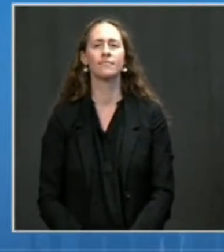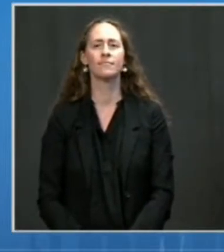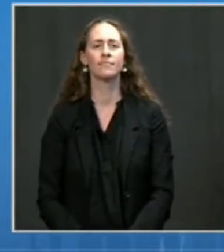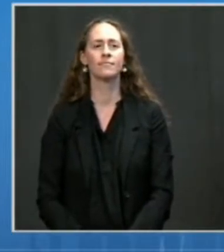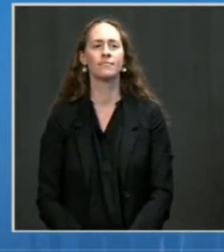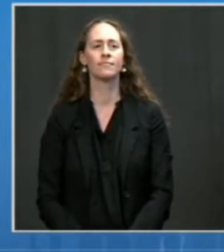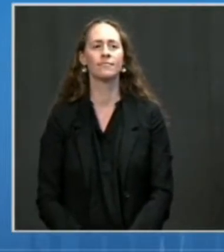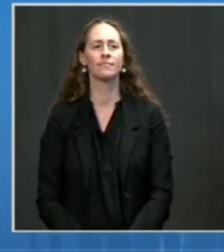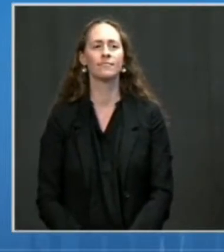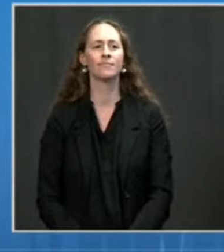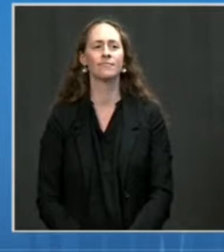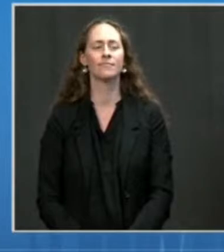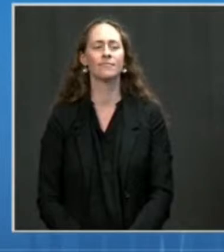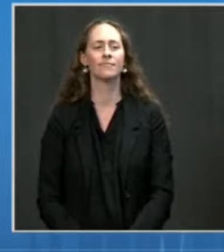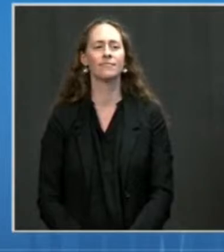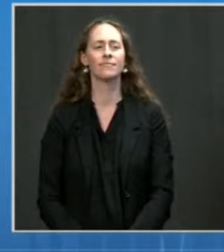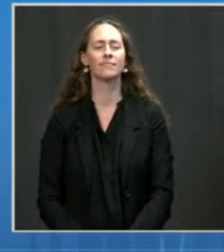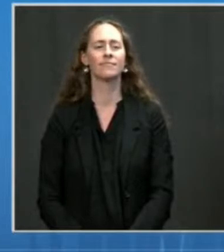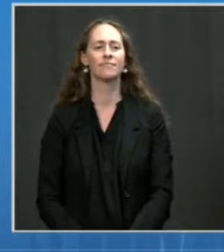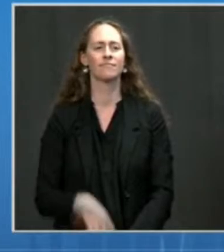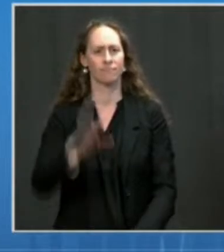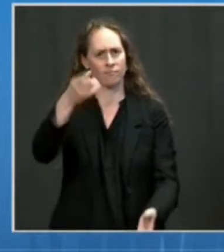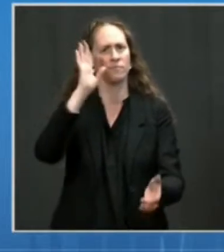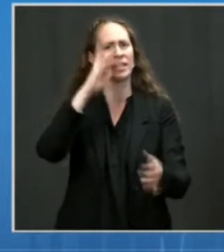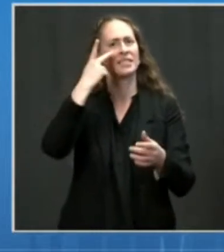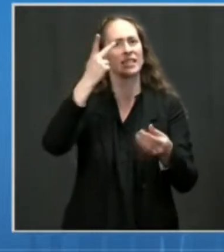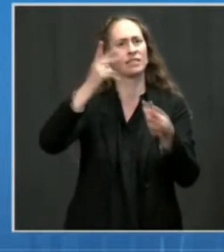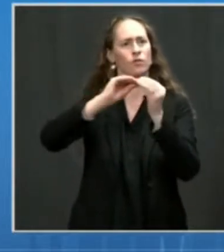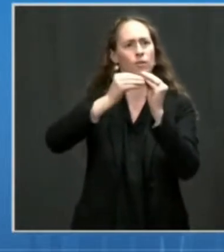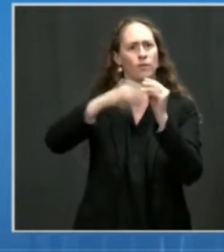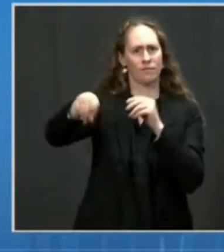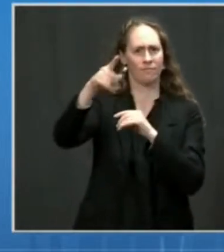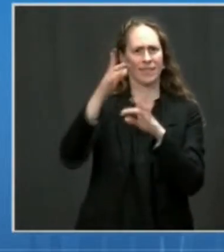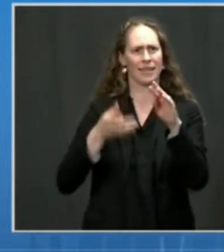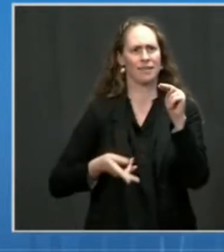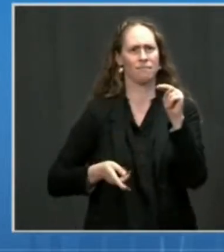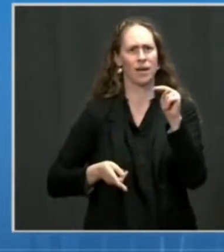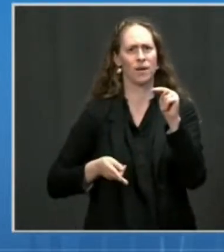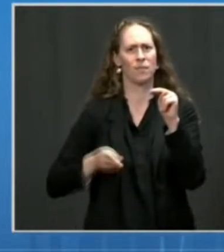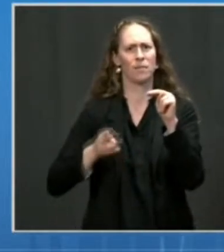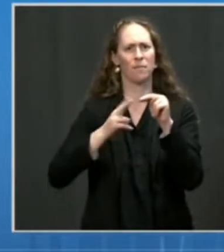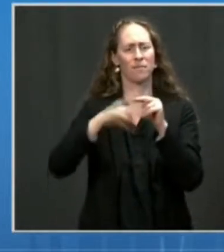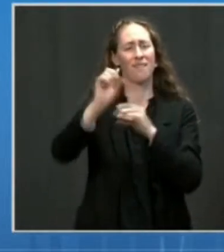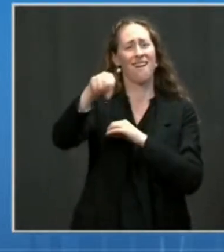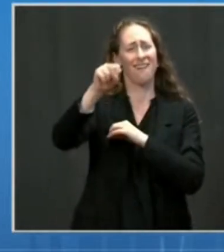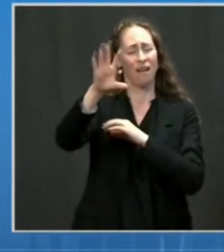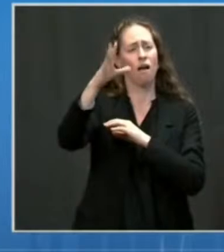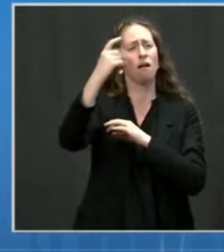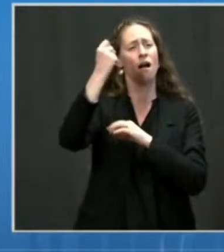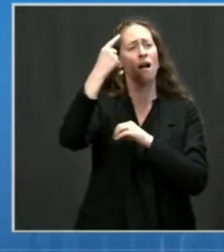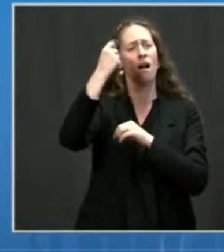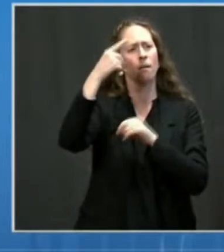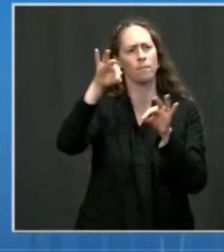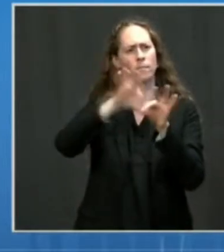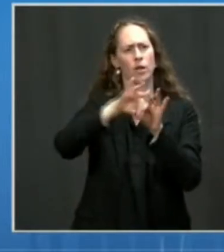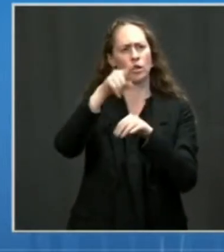NUMBERS, BY DEFINITION, EVEN WITH A HIGH DEGREE WITH A HIGH LEVEL OF EFFICACY, YOU ARE GOING TO SEE NUMBERS THAT ARE